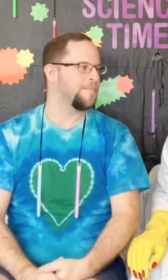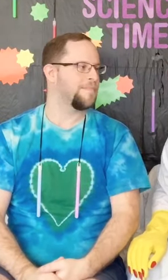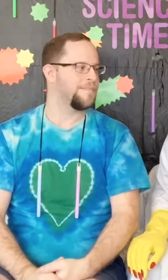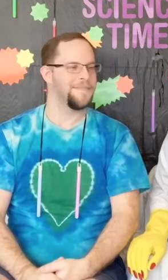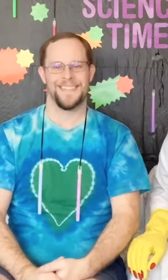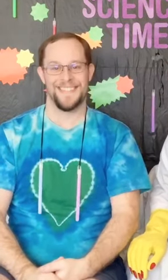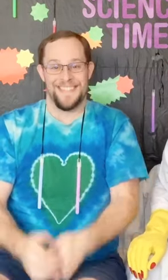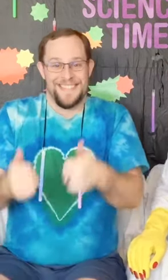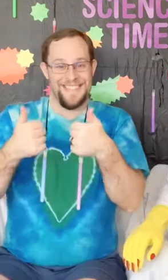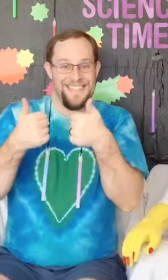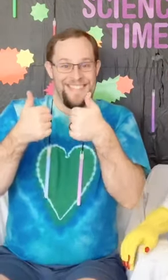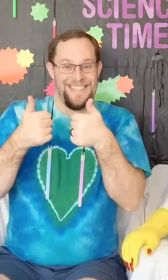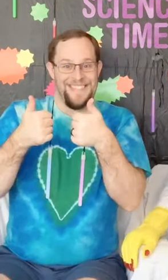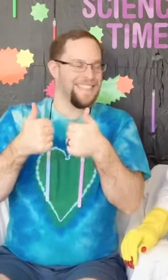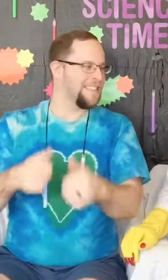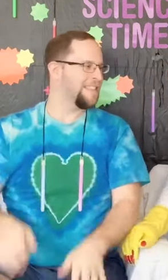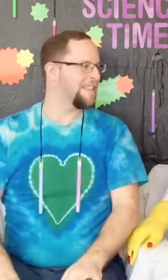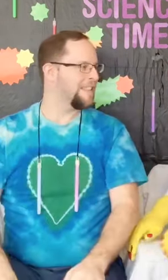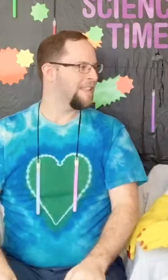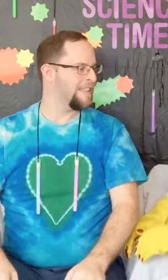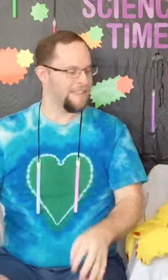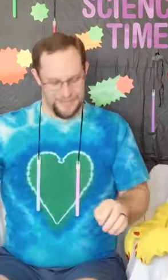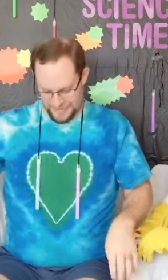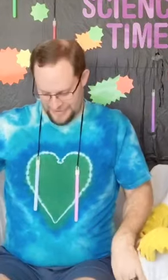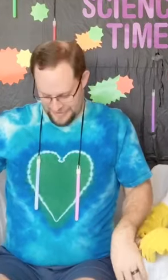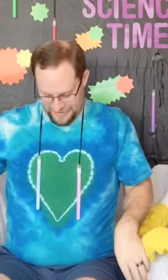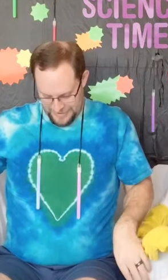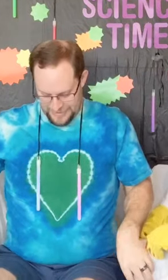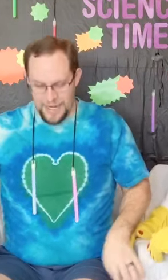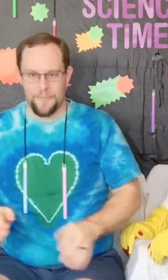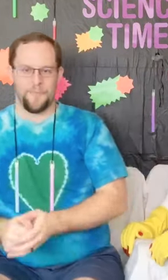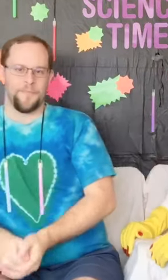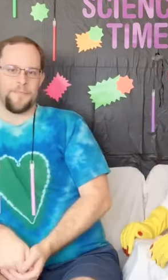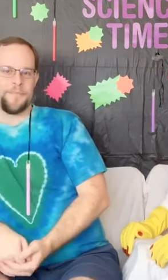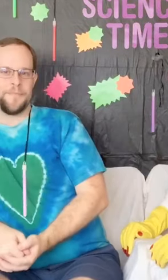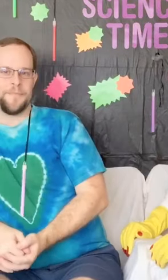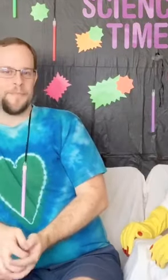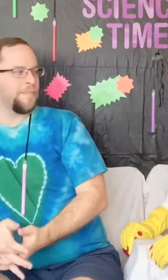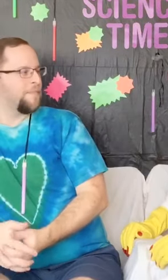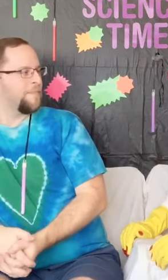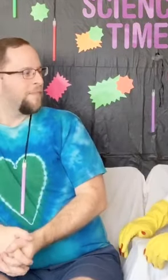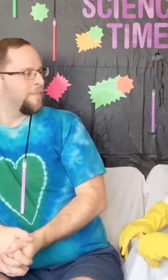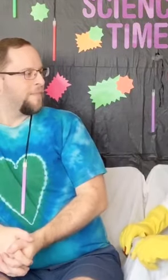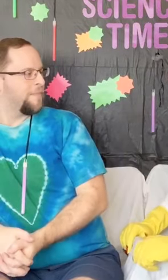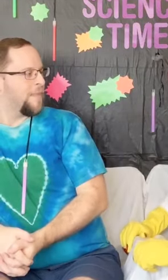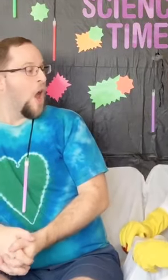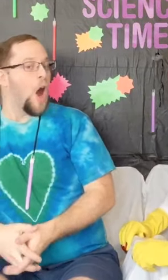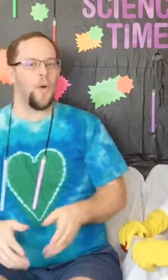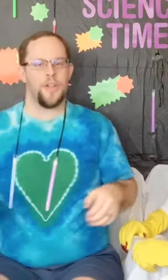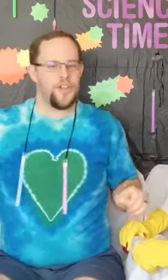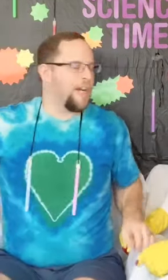Science! Do you mind scooting over just a teeny bit? AARON: Yep. CALI: With the chair. AARON: Oh, the chair.